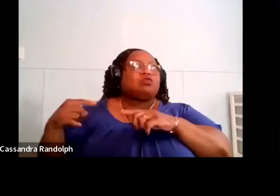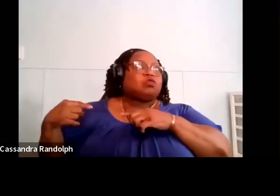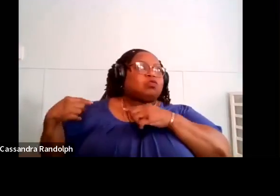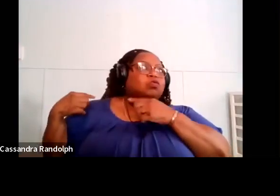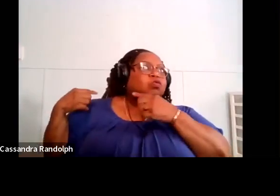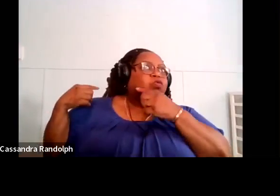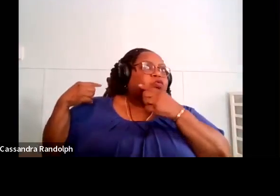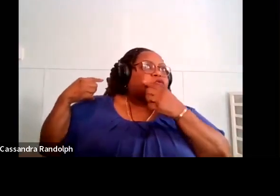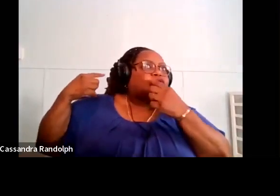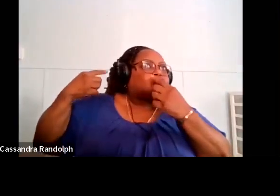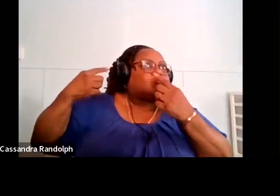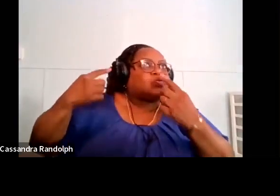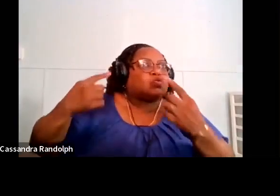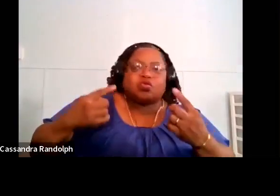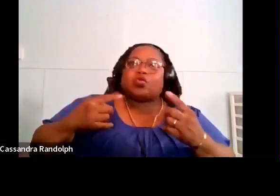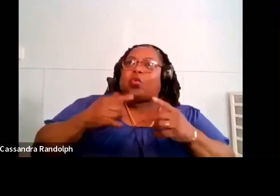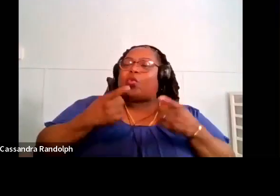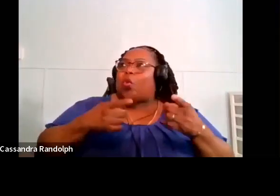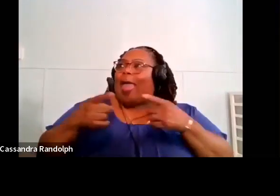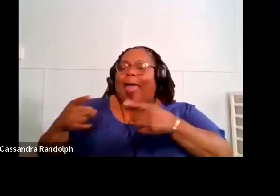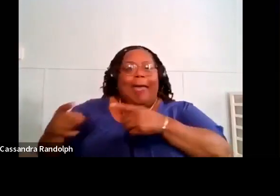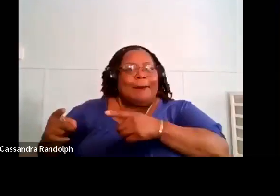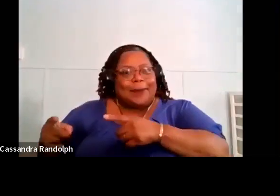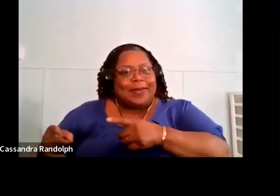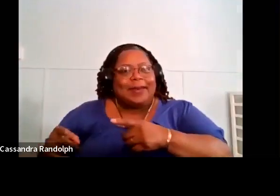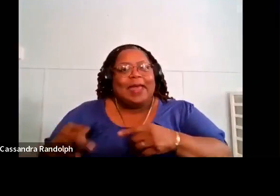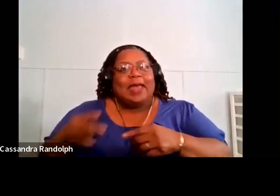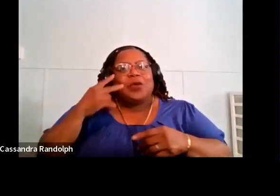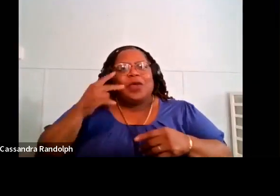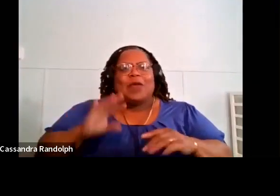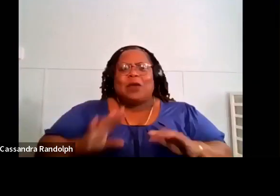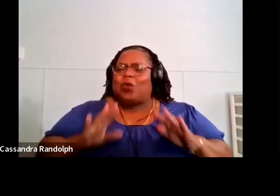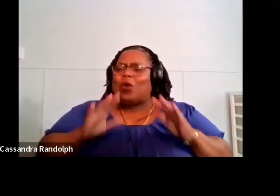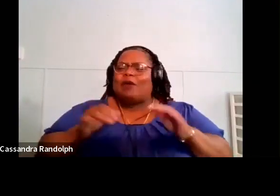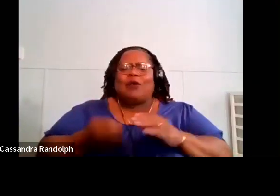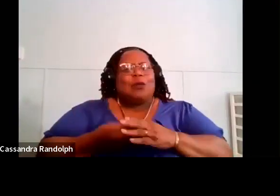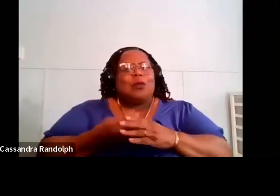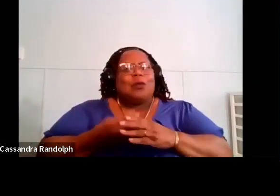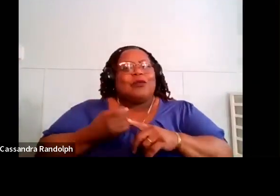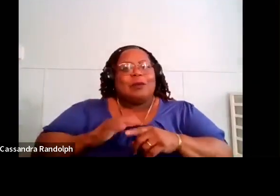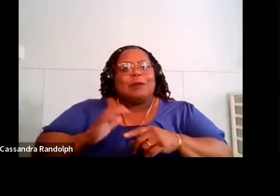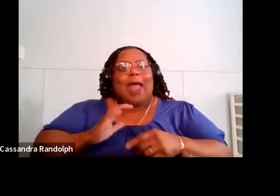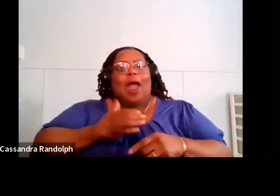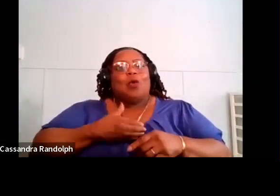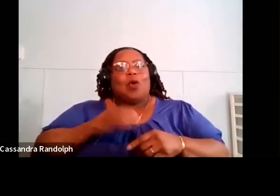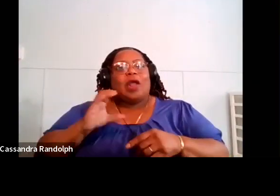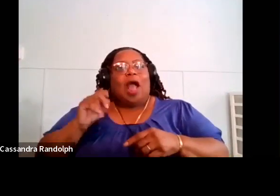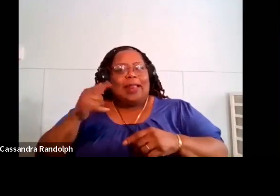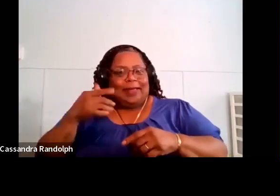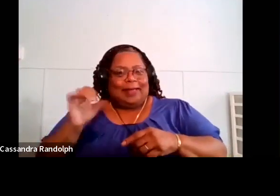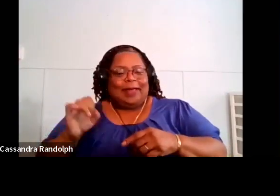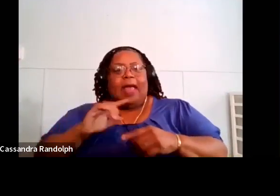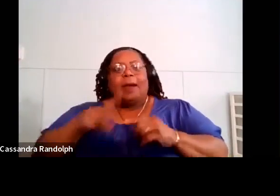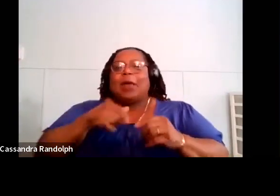tonight it's just amazing what we have and that's just one pocket of our state. When were in women's history month we get a chance to look at how